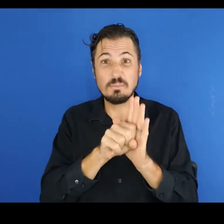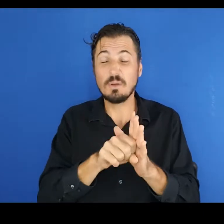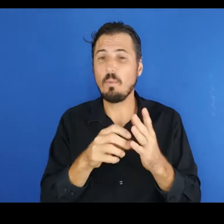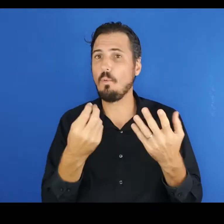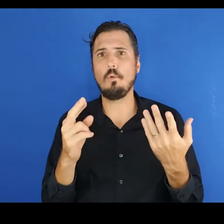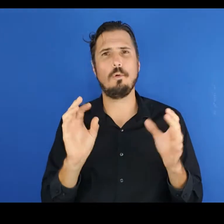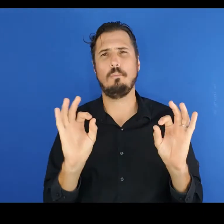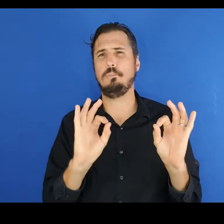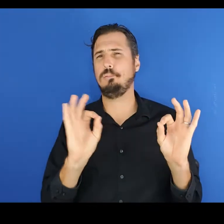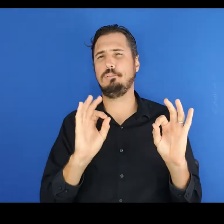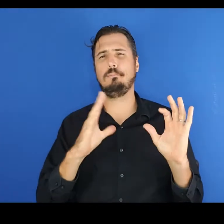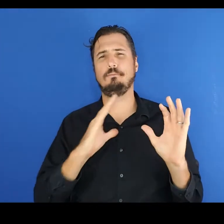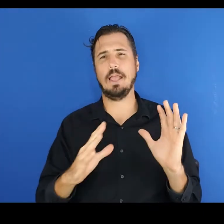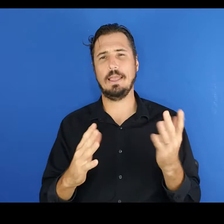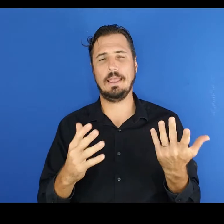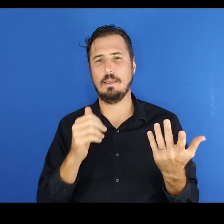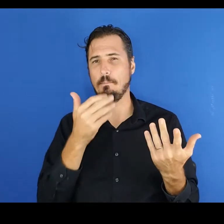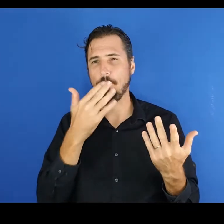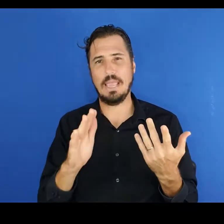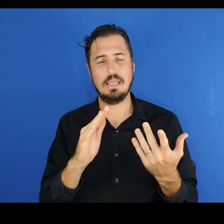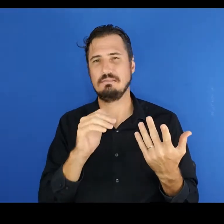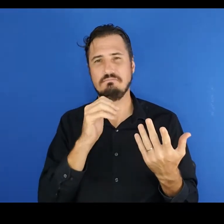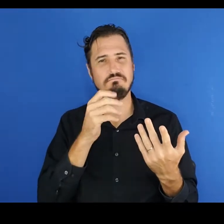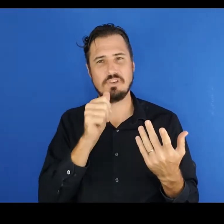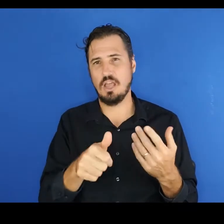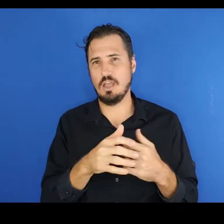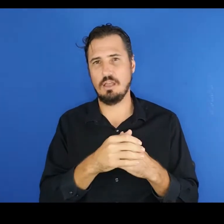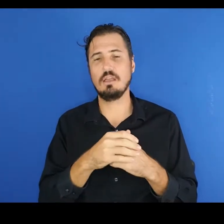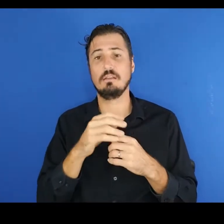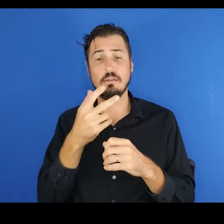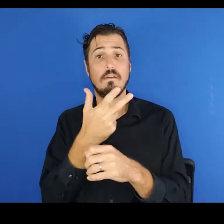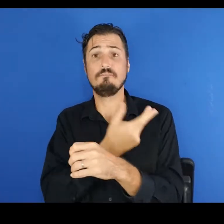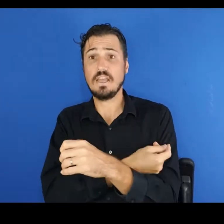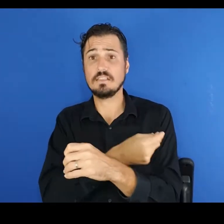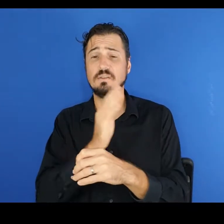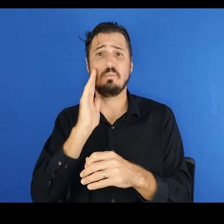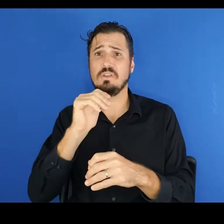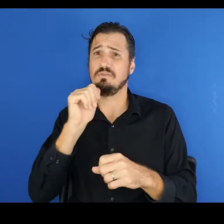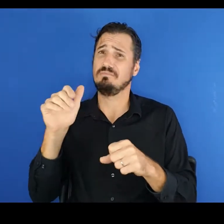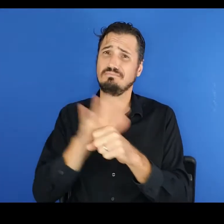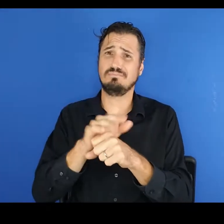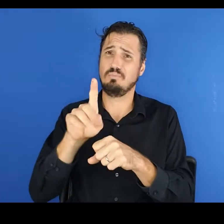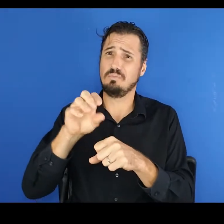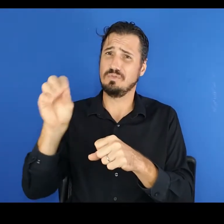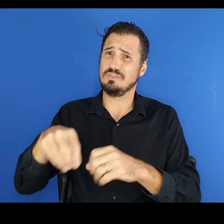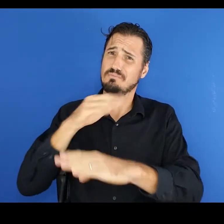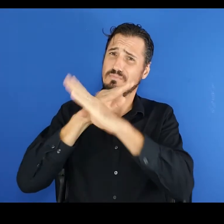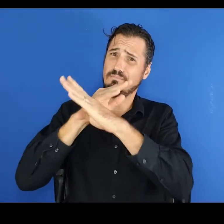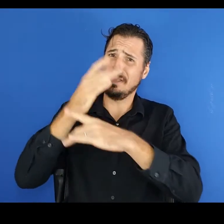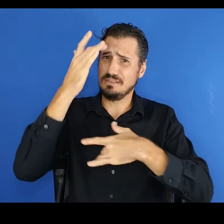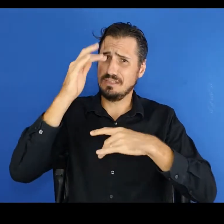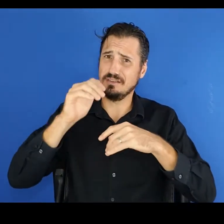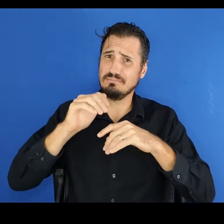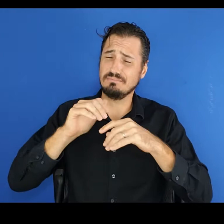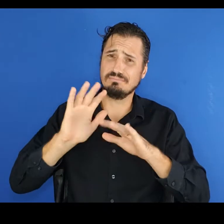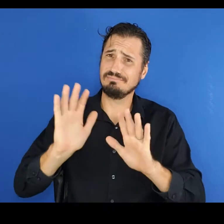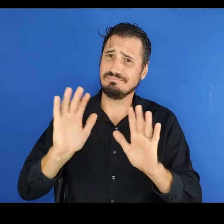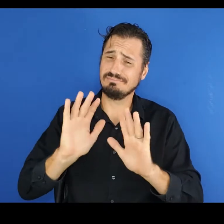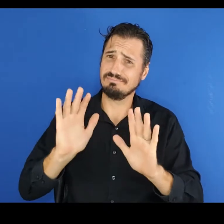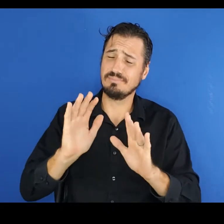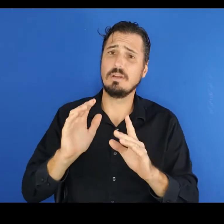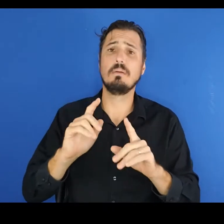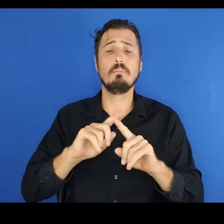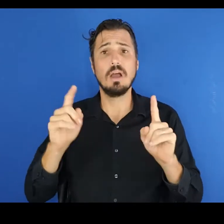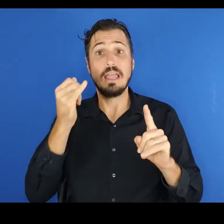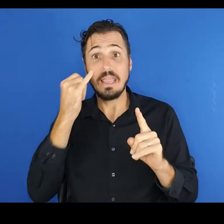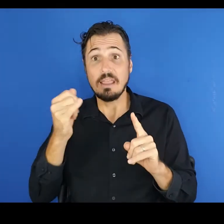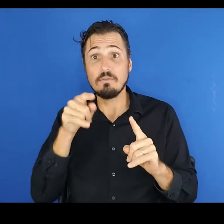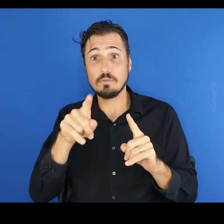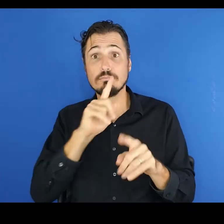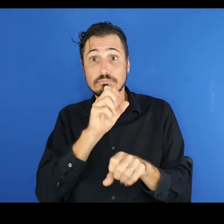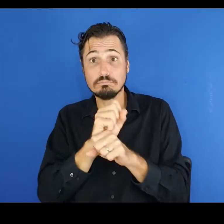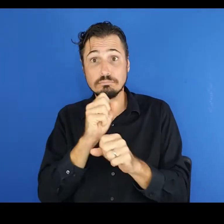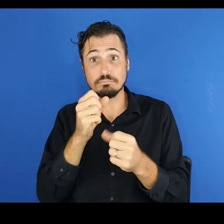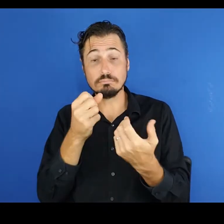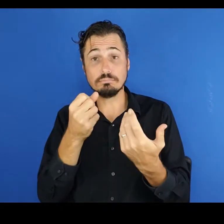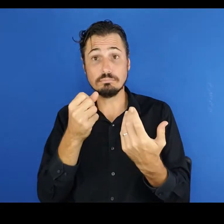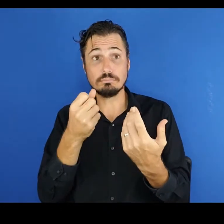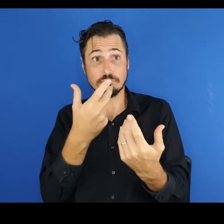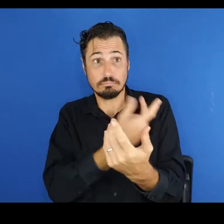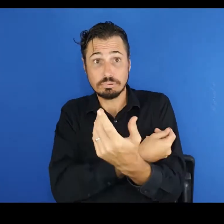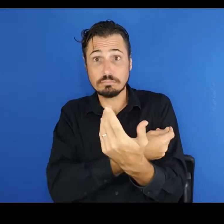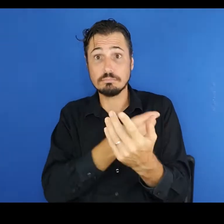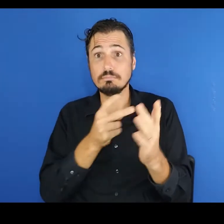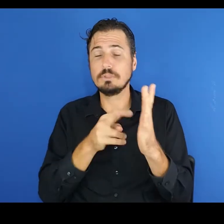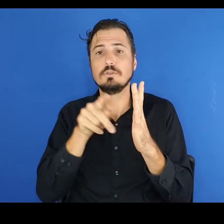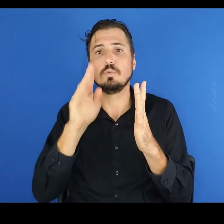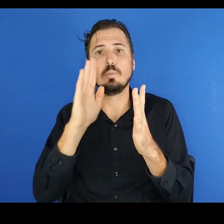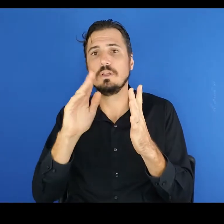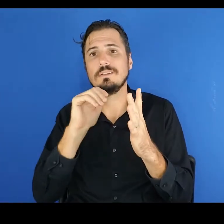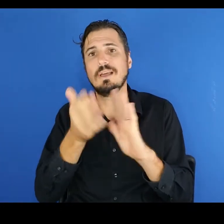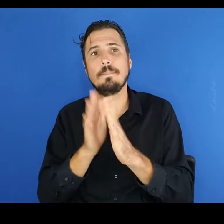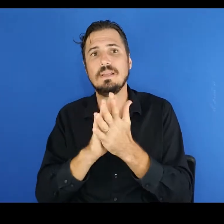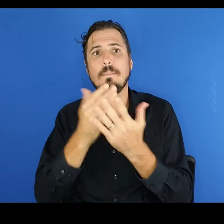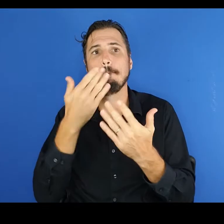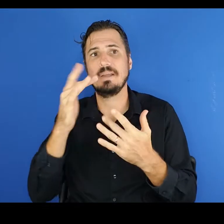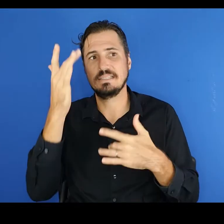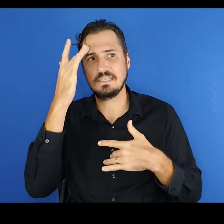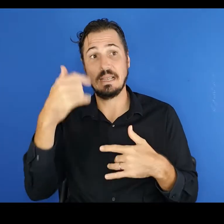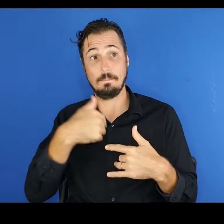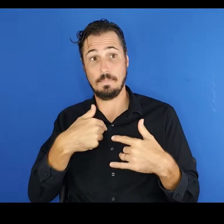Vaccines are not 100% effective in preventing disease but they provide a very high level of protection, and if you do become sick you are unlikely to become seriously ill. I have been fully